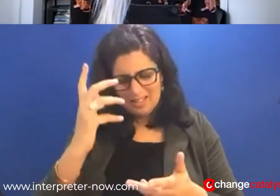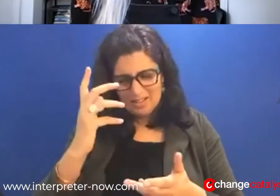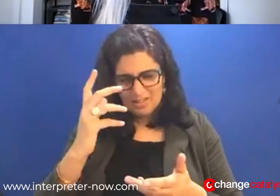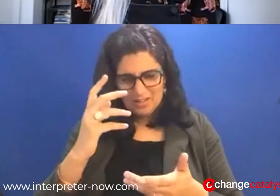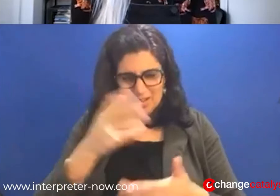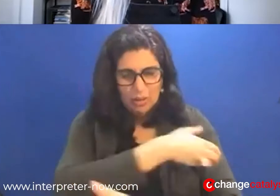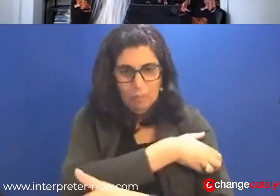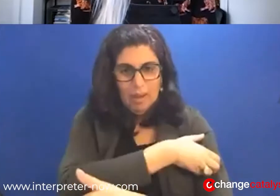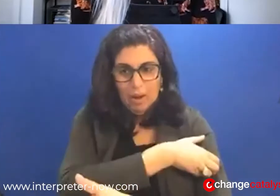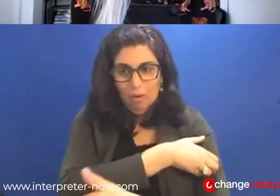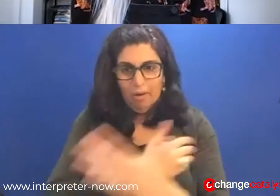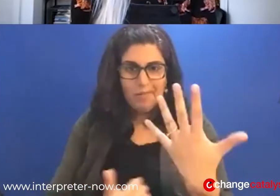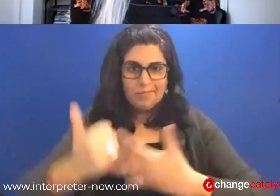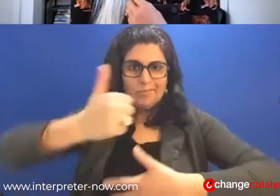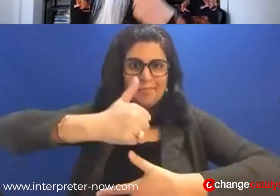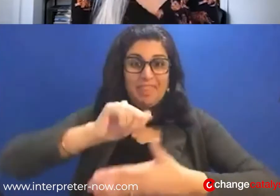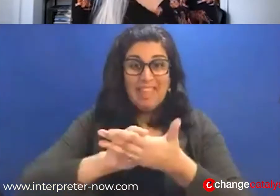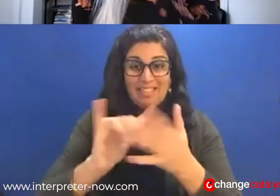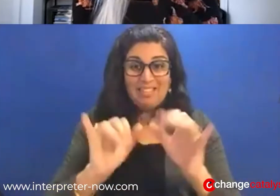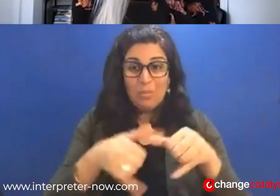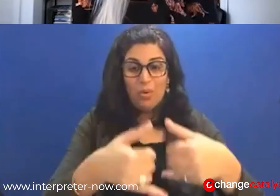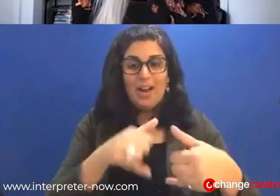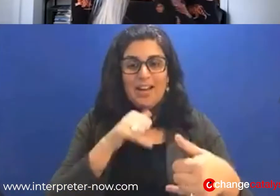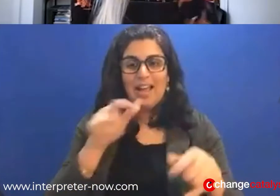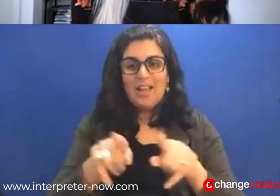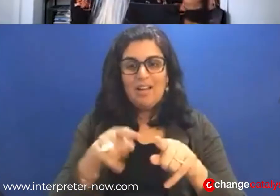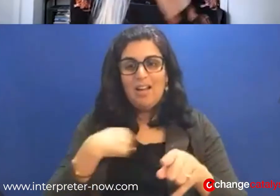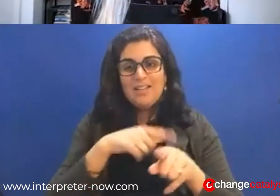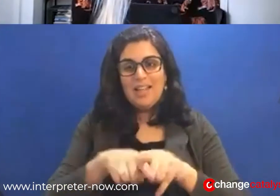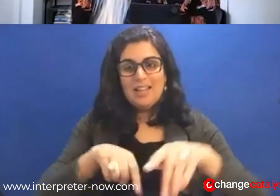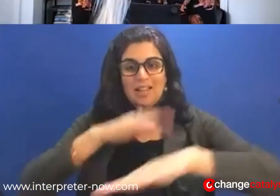with other people being the reward itself and not us as a platform giving you a cookie